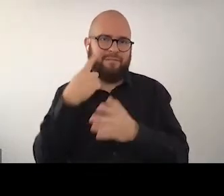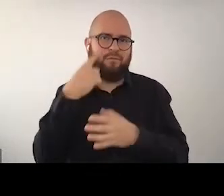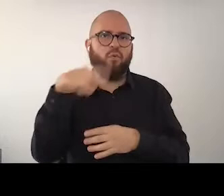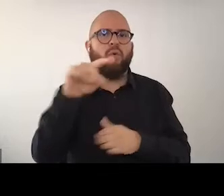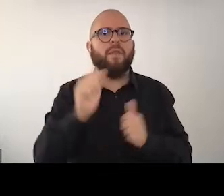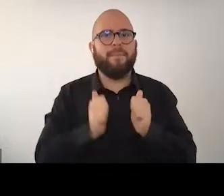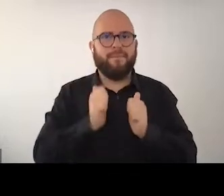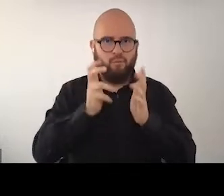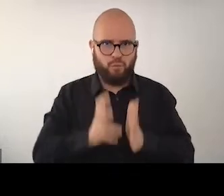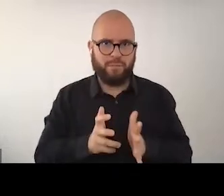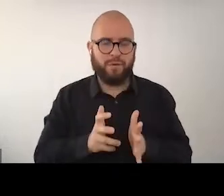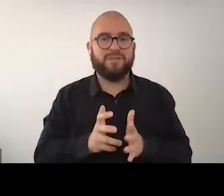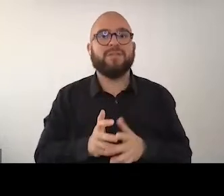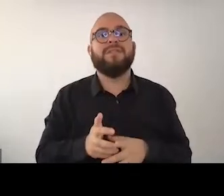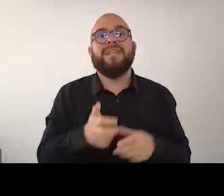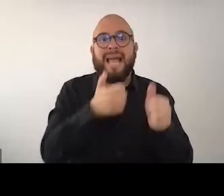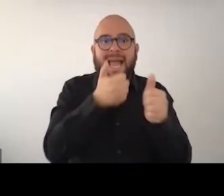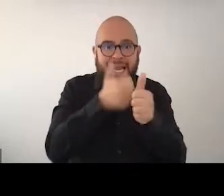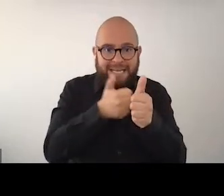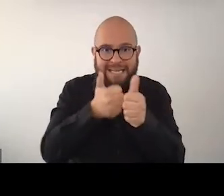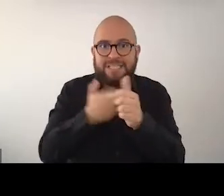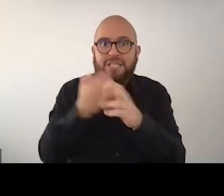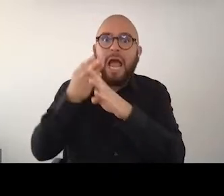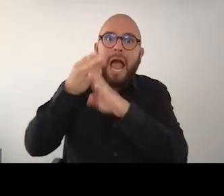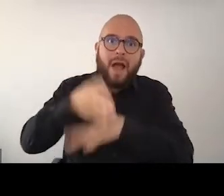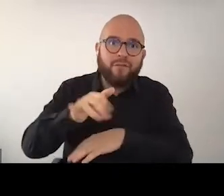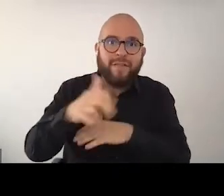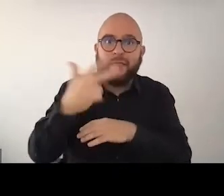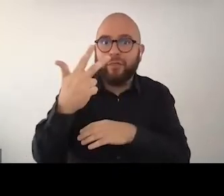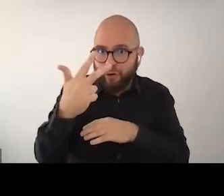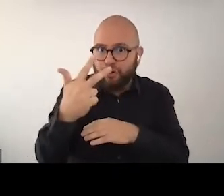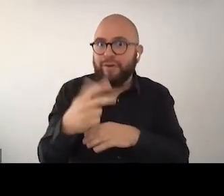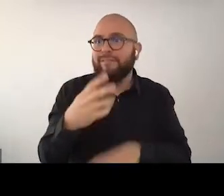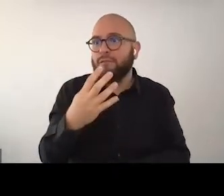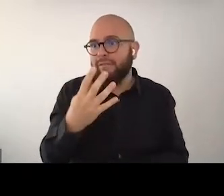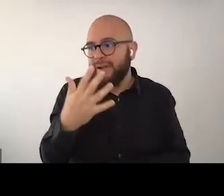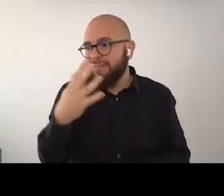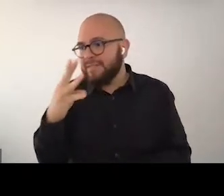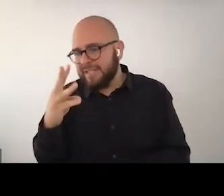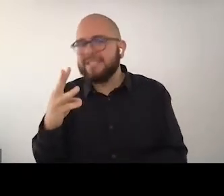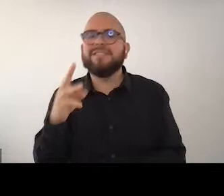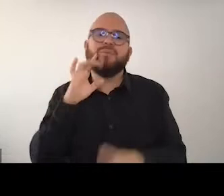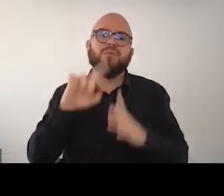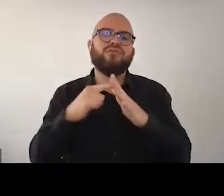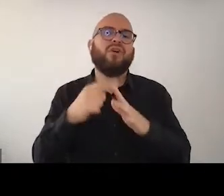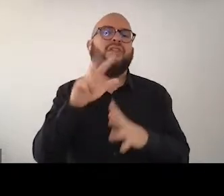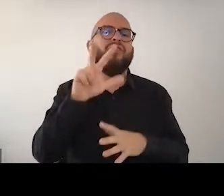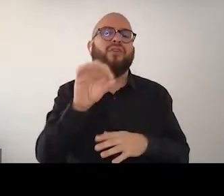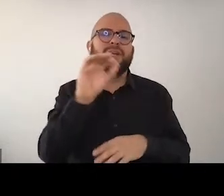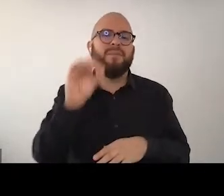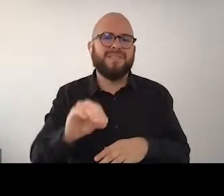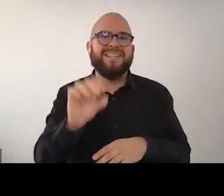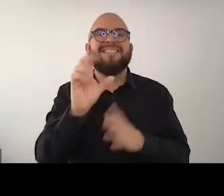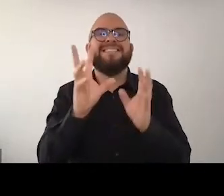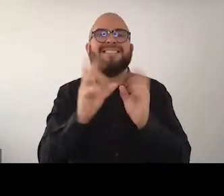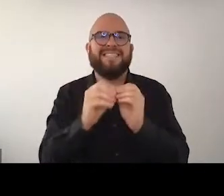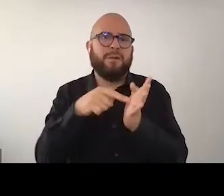And each of the shorter/longer ones after the third will trigger a 30% of session payment for each one.